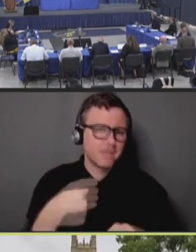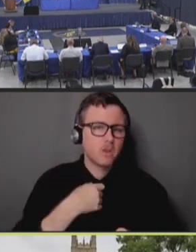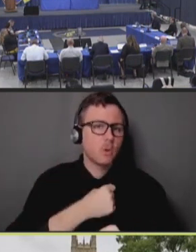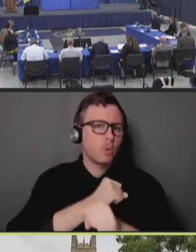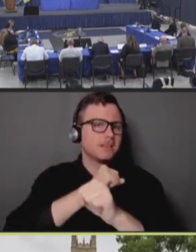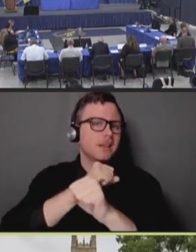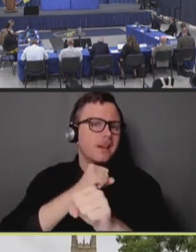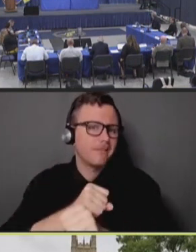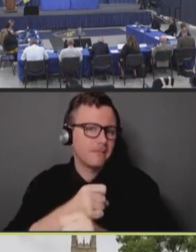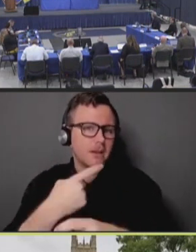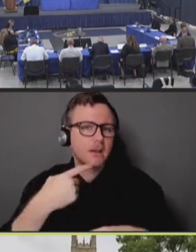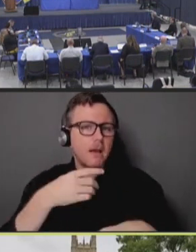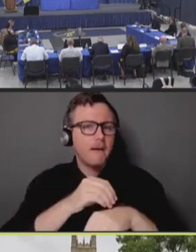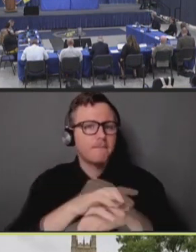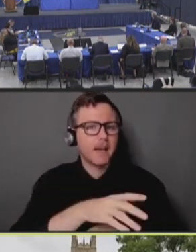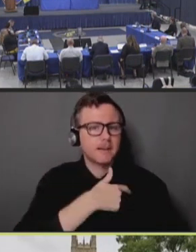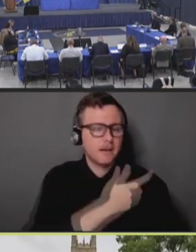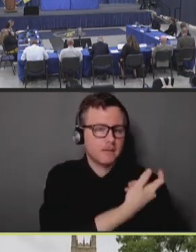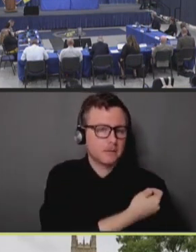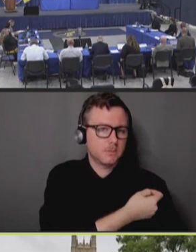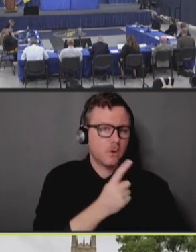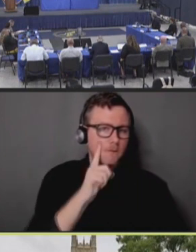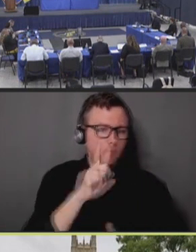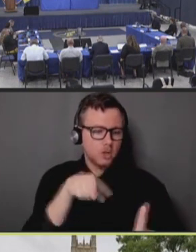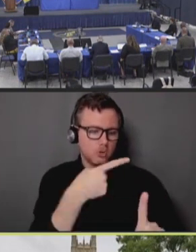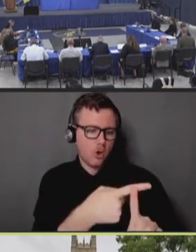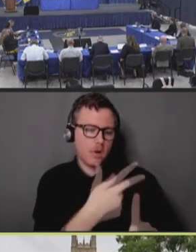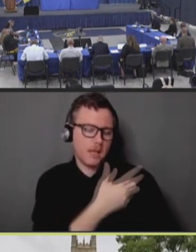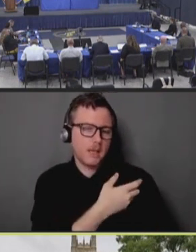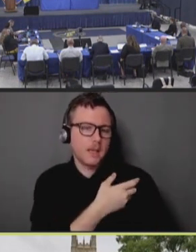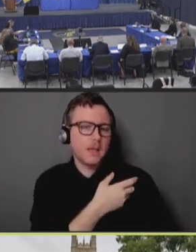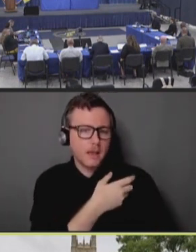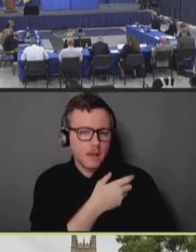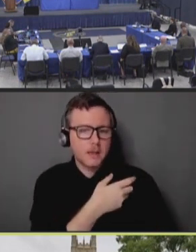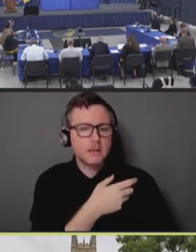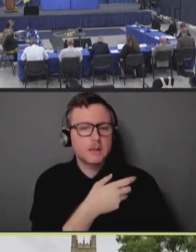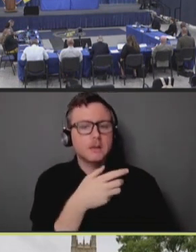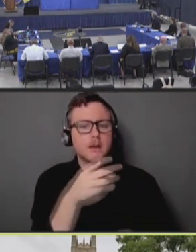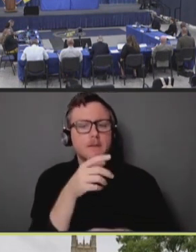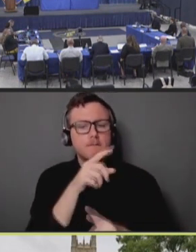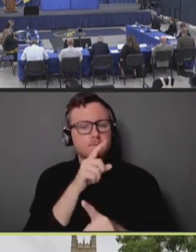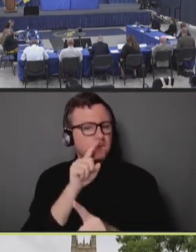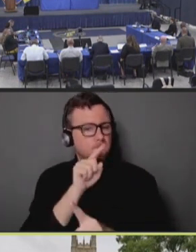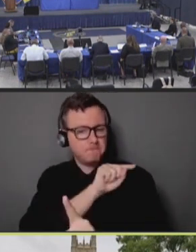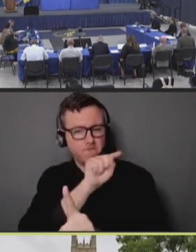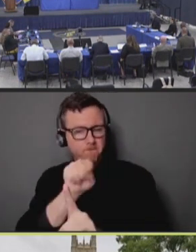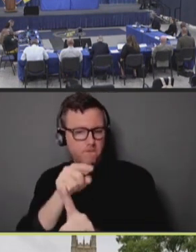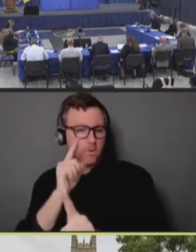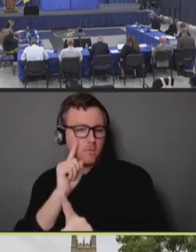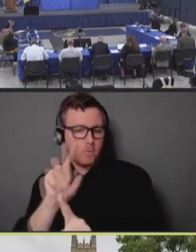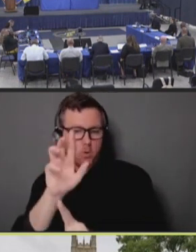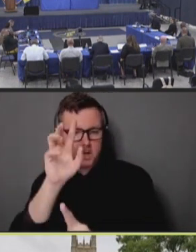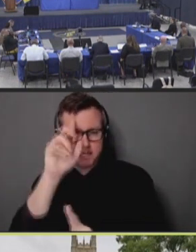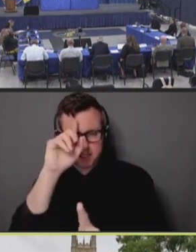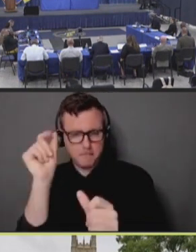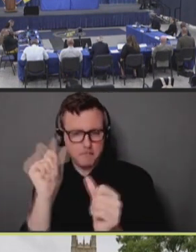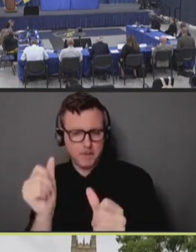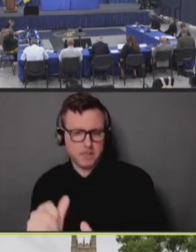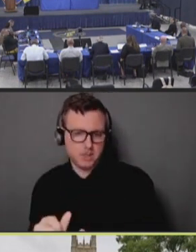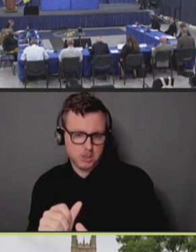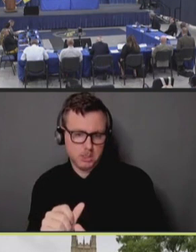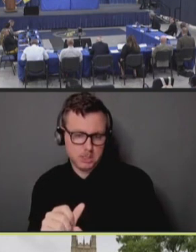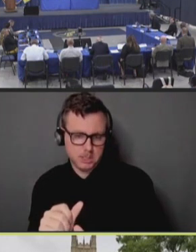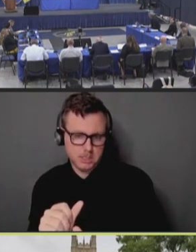of vaccines off-target if you have vaccines on dementia just by the effect on target disease.